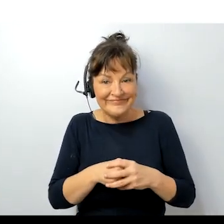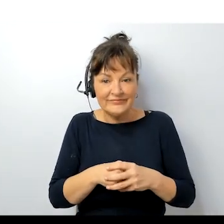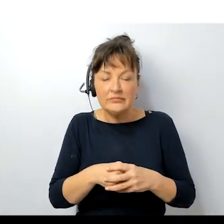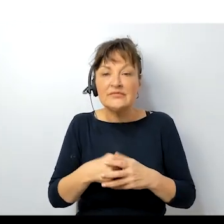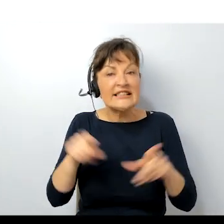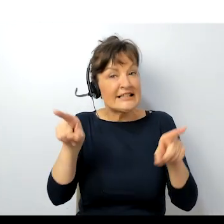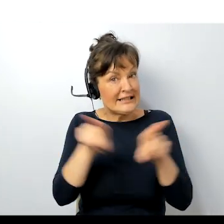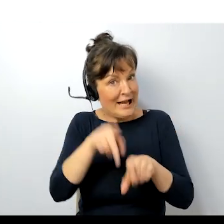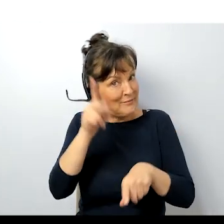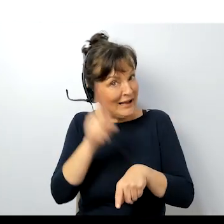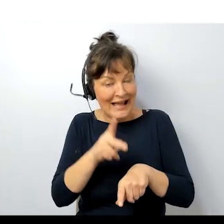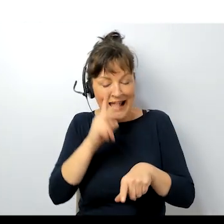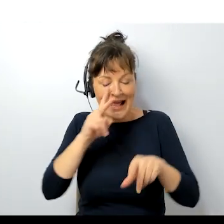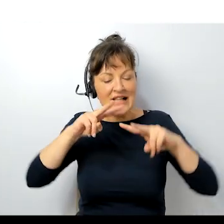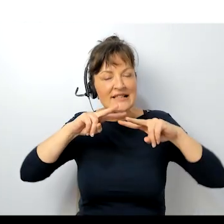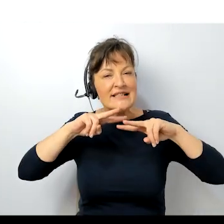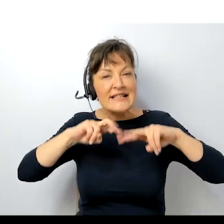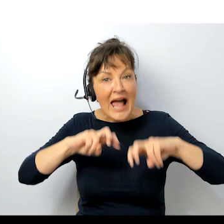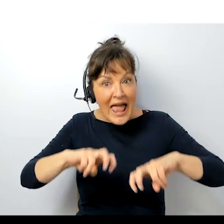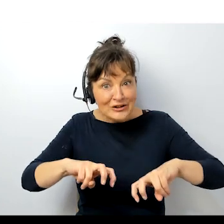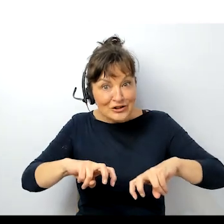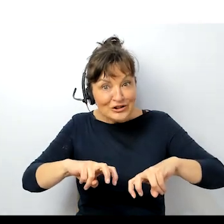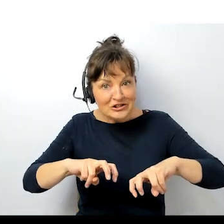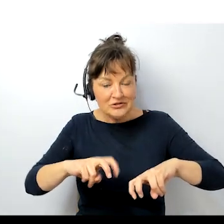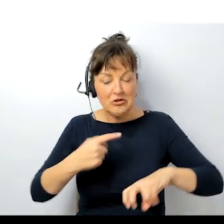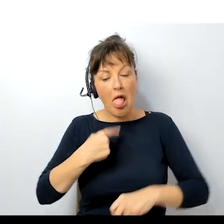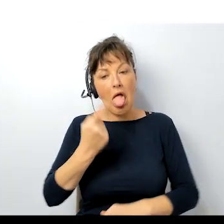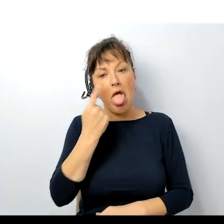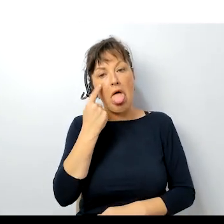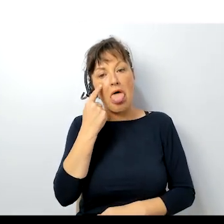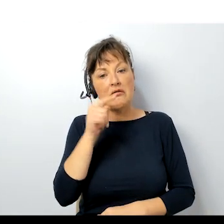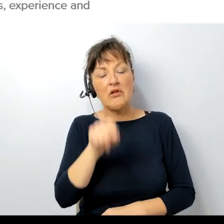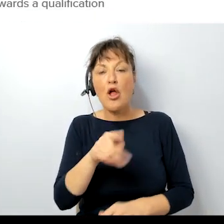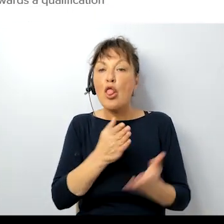you'll find out more about how individuals can get involved in the program. You can use the